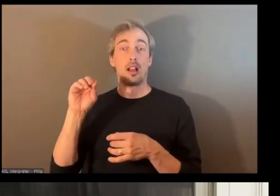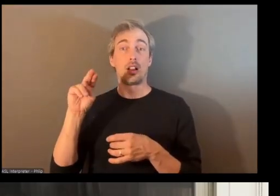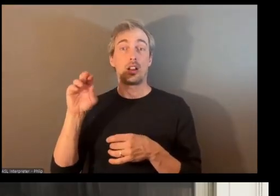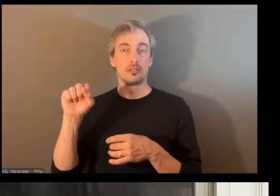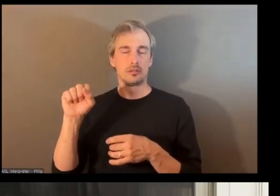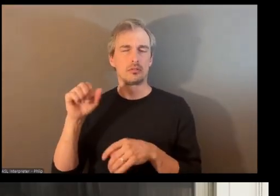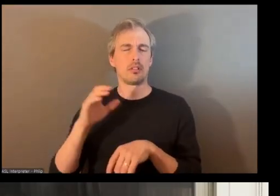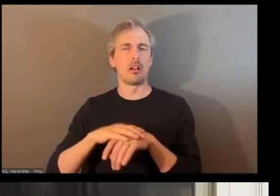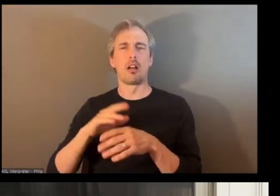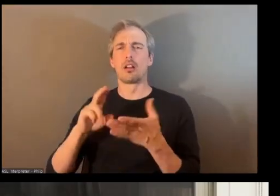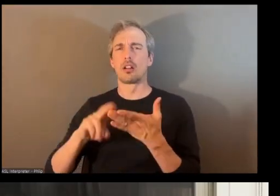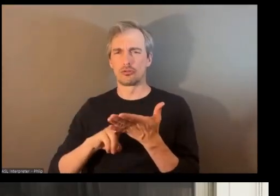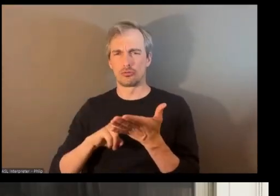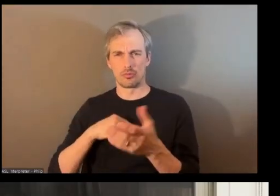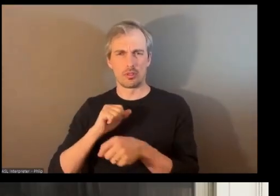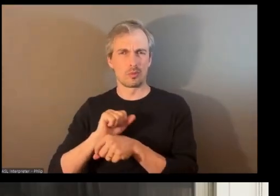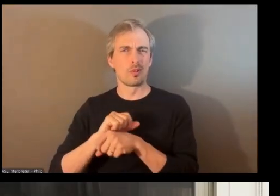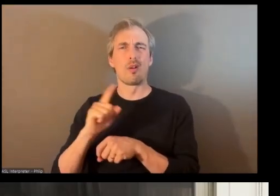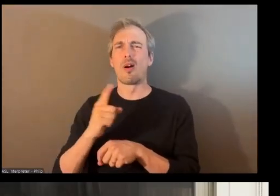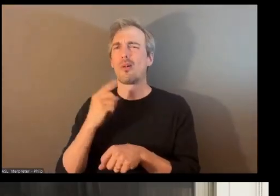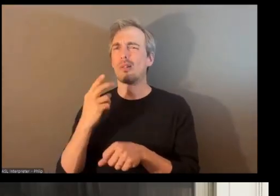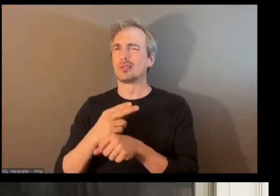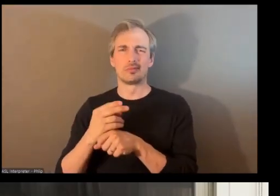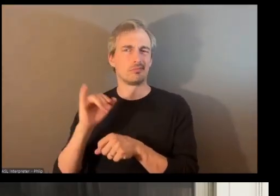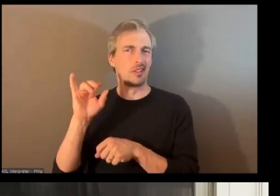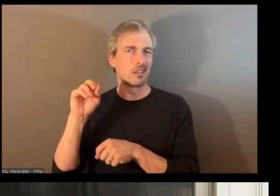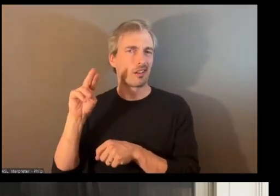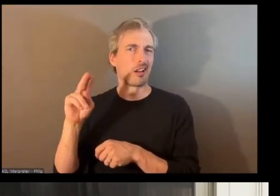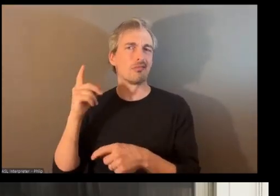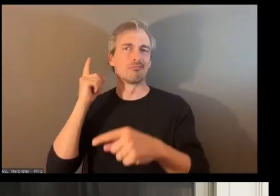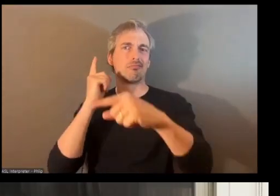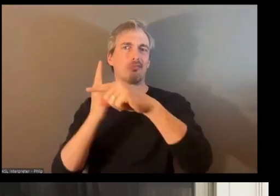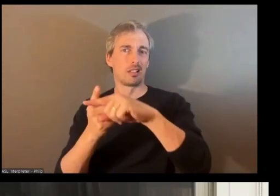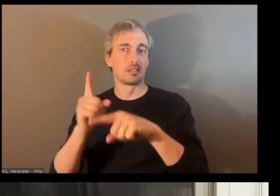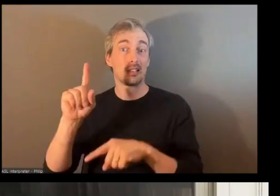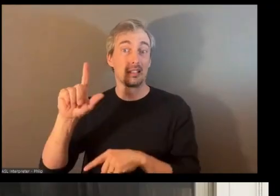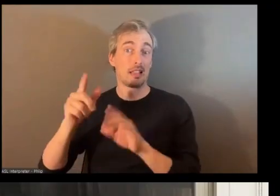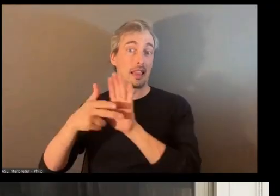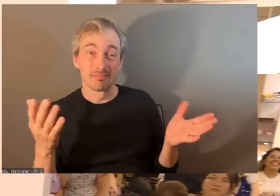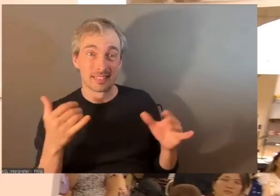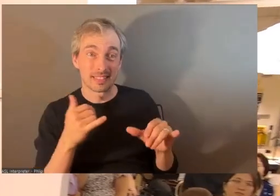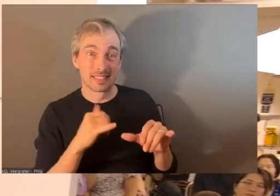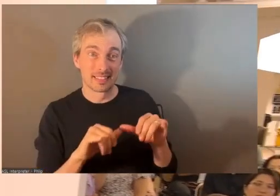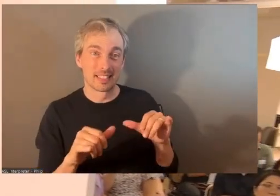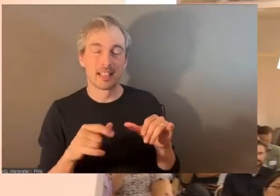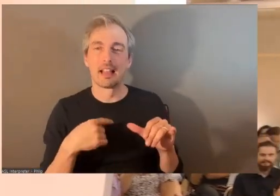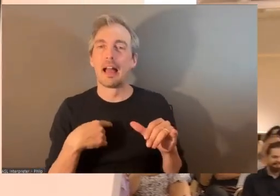I know -- not possible in all circumstances, but may be doable in more cases than we think. All right. Another one.